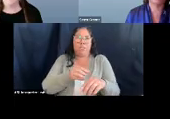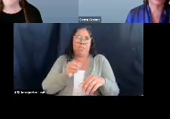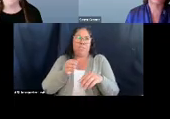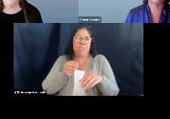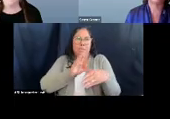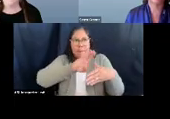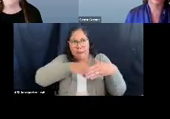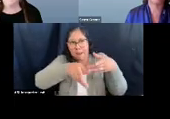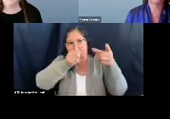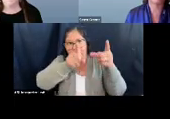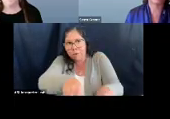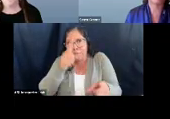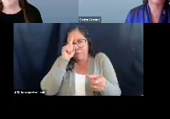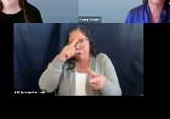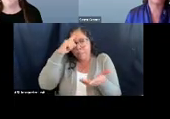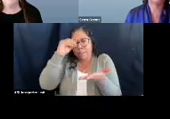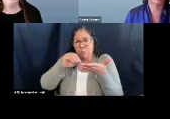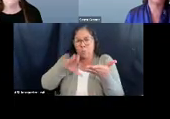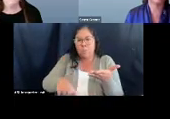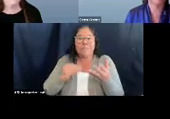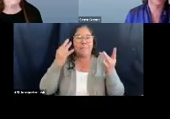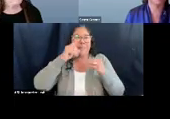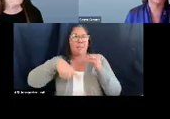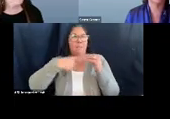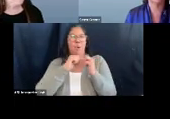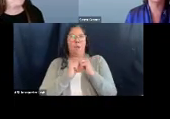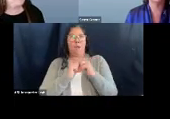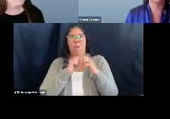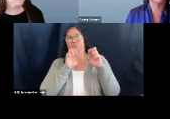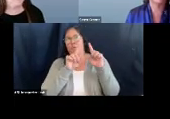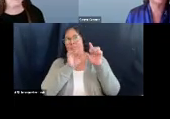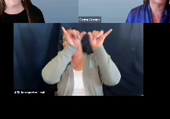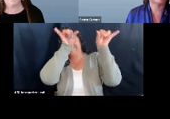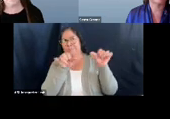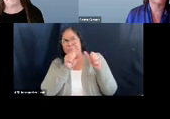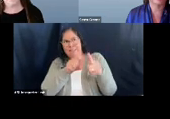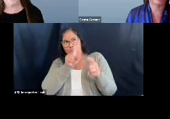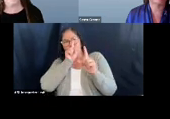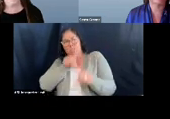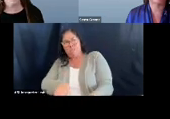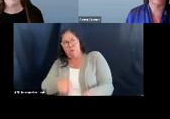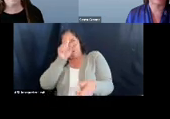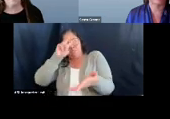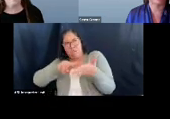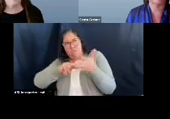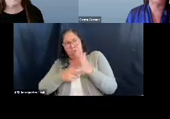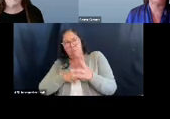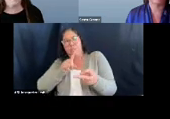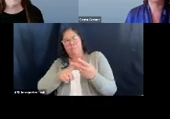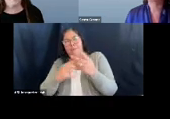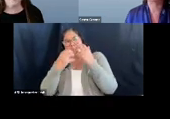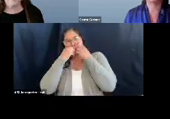deeply how educational systems can respond with intentionality, care, and partnership.